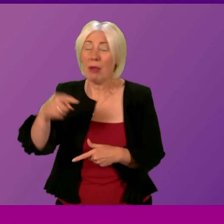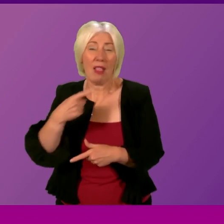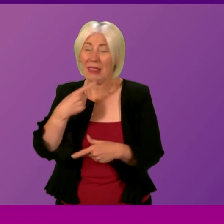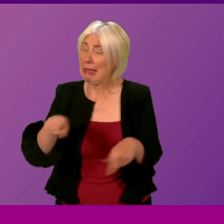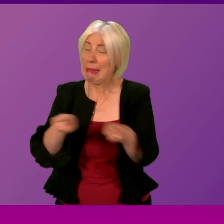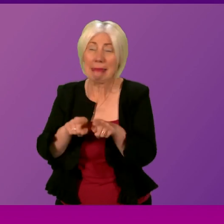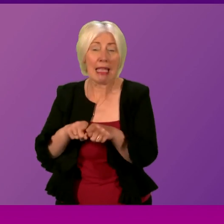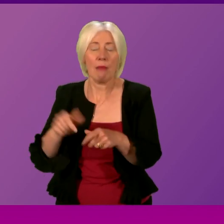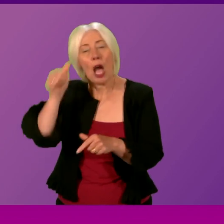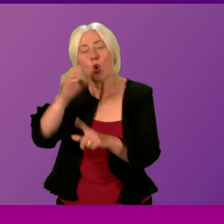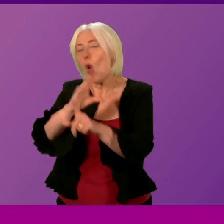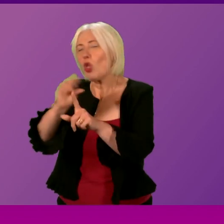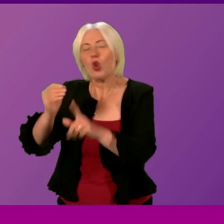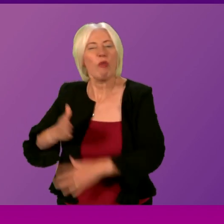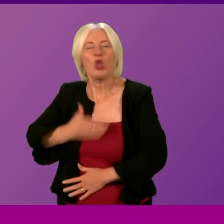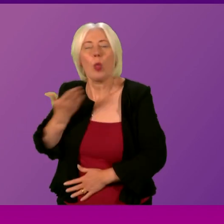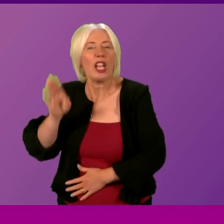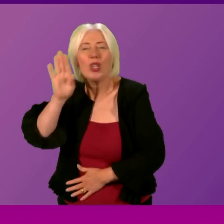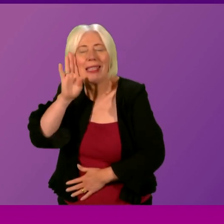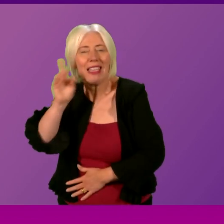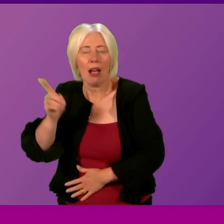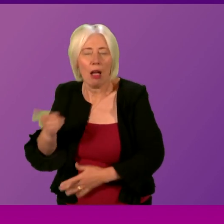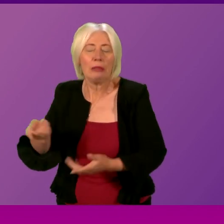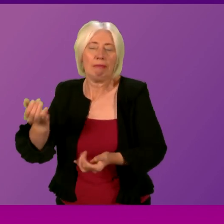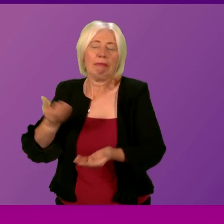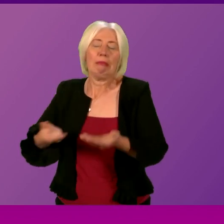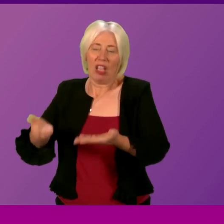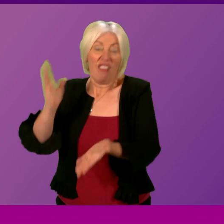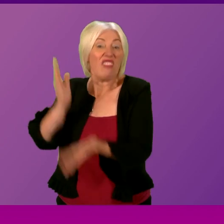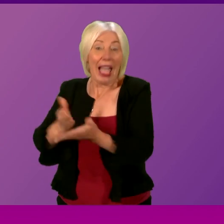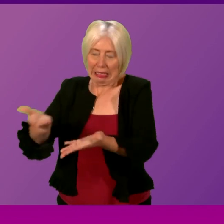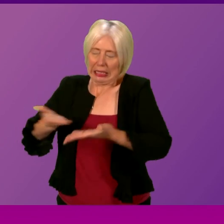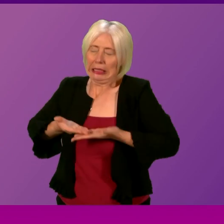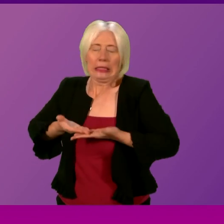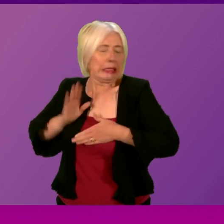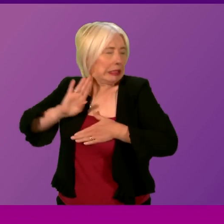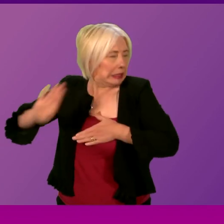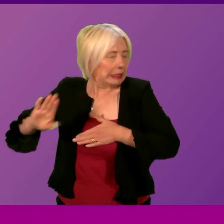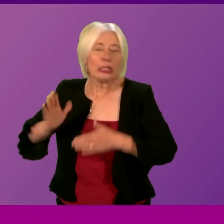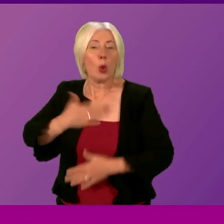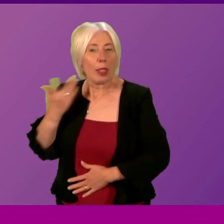I know that the Tories do not like the facts to be presented to them, but the key and most